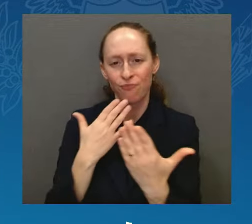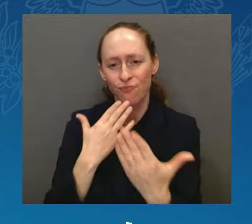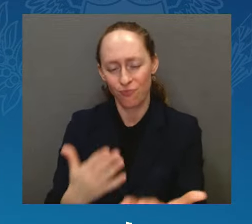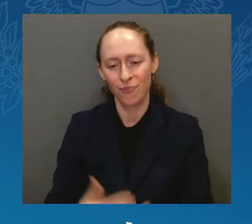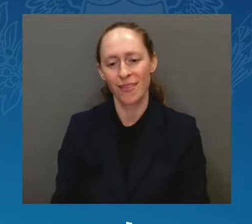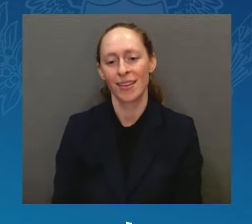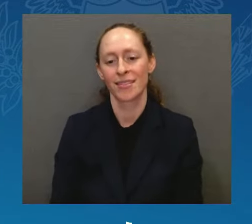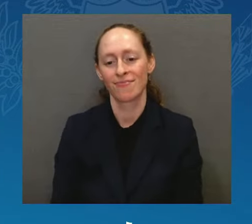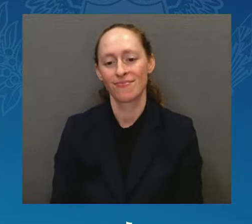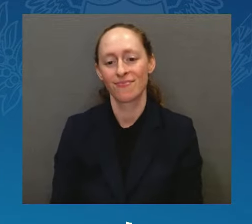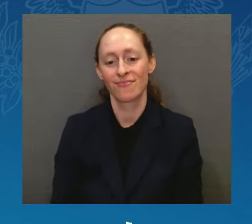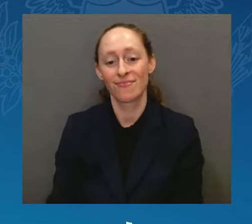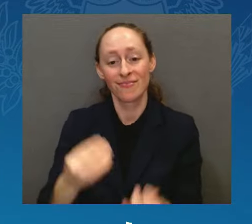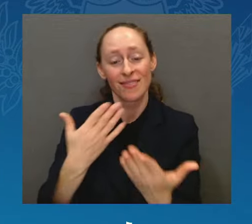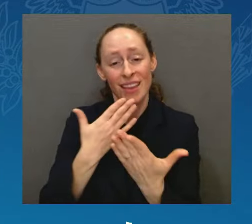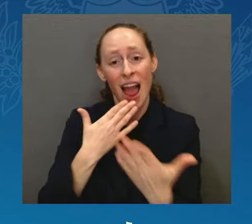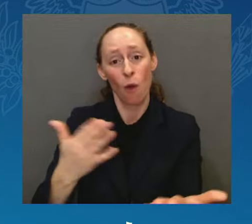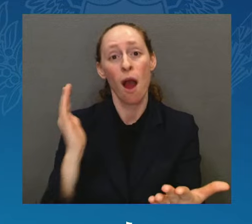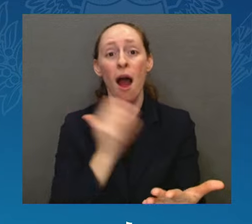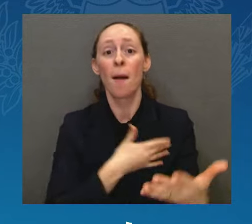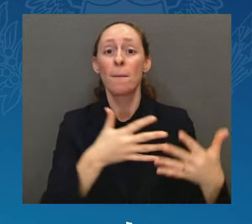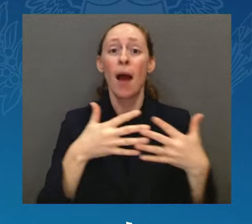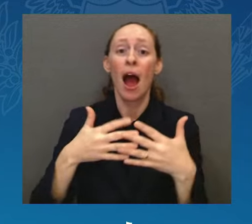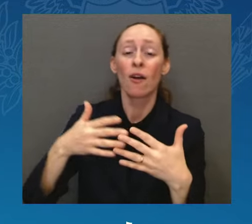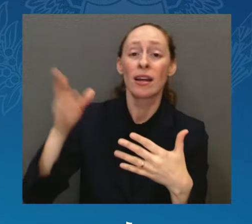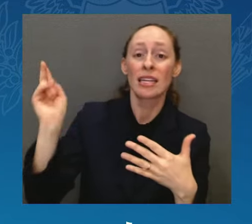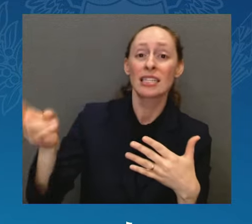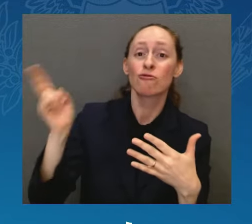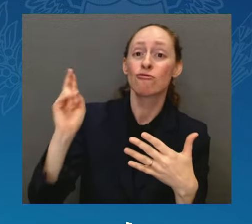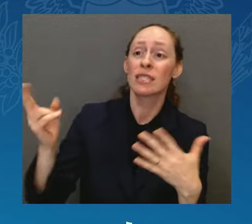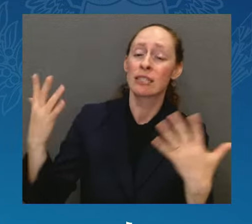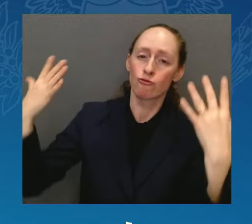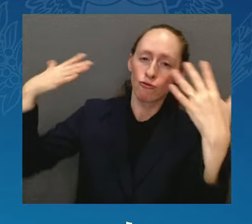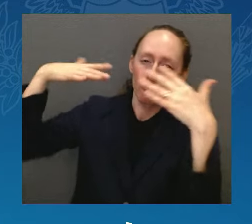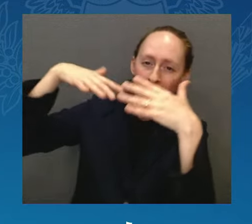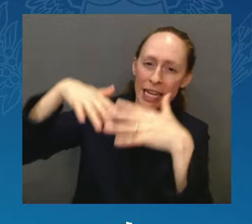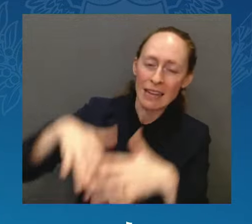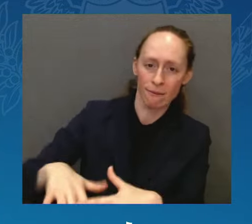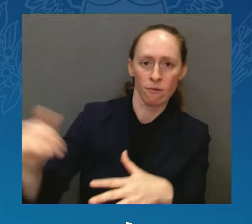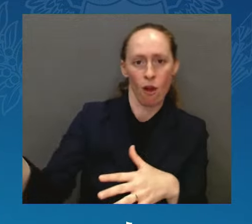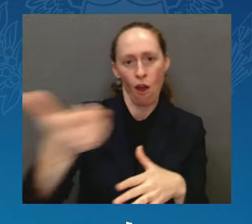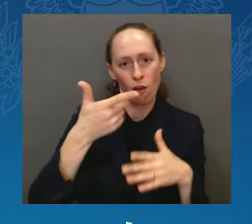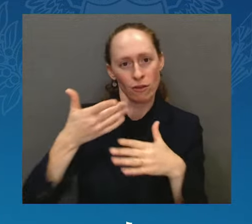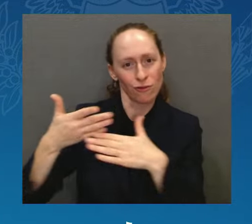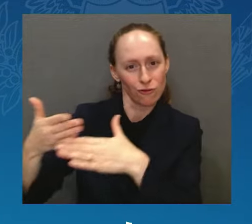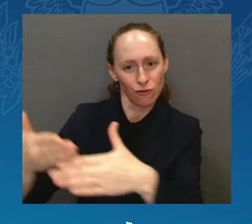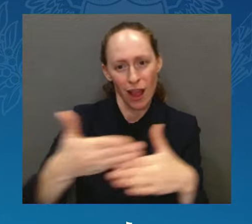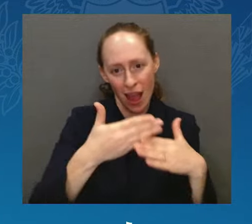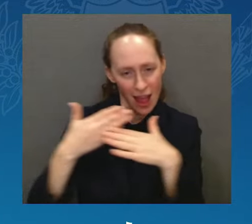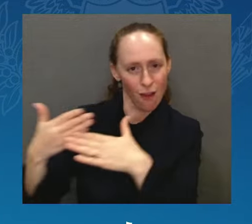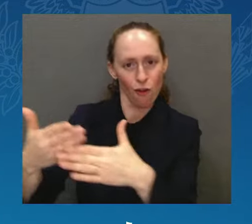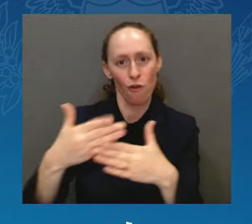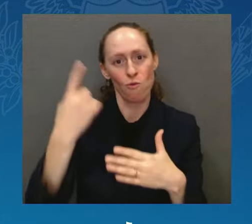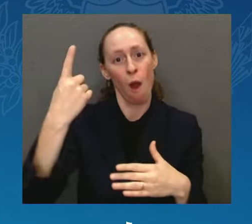together into this tapestry of exquisite beauty and richness.